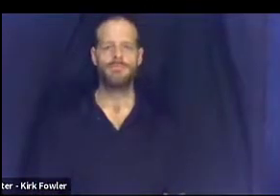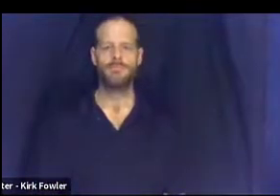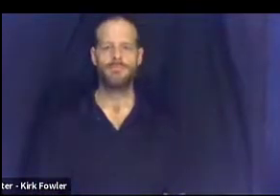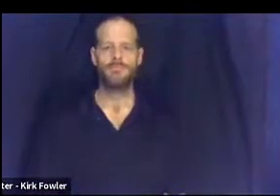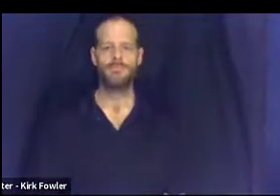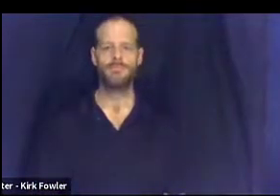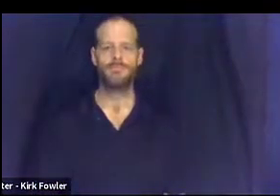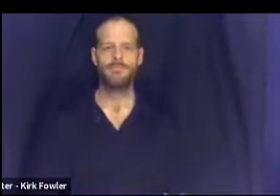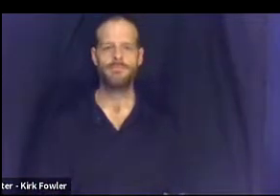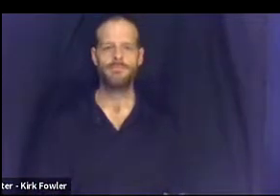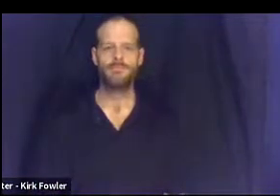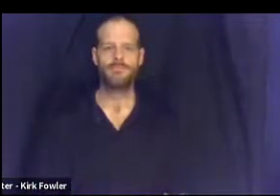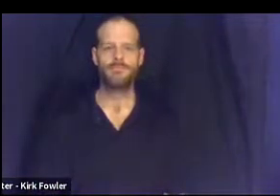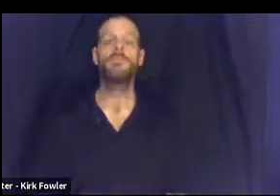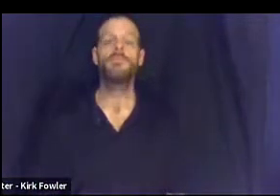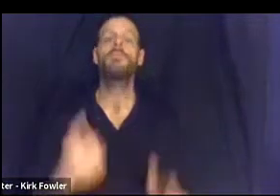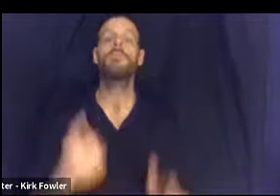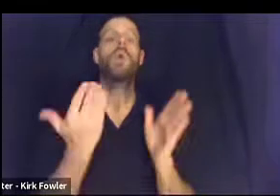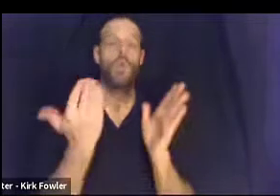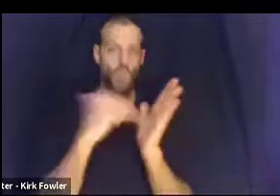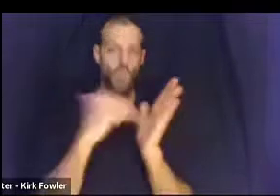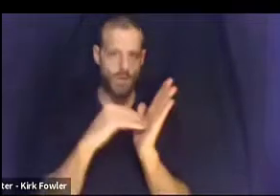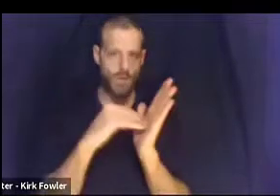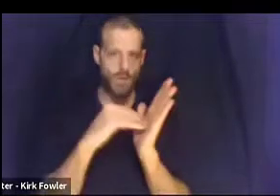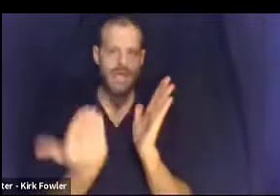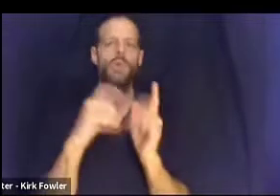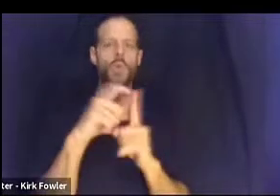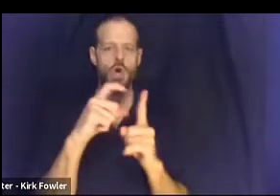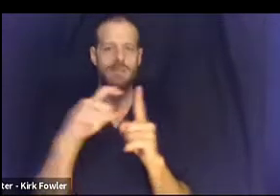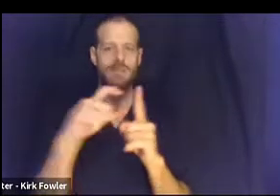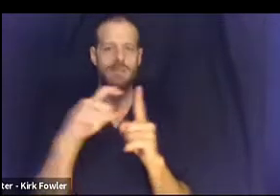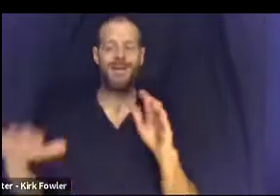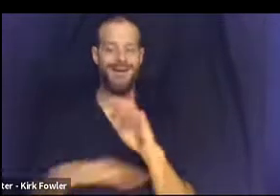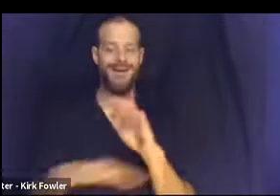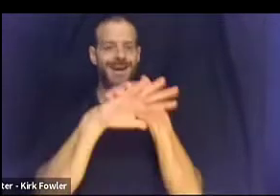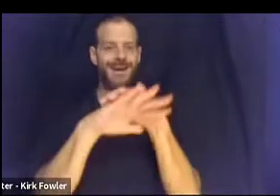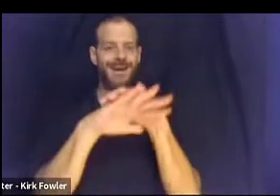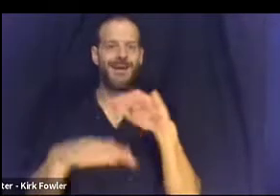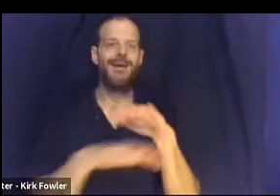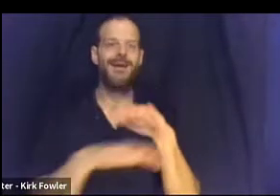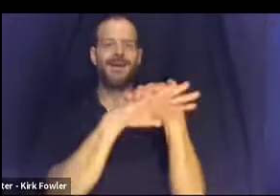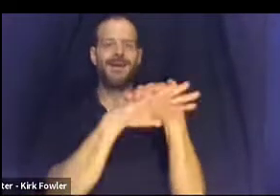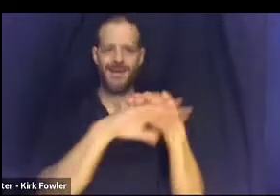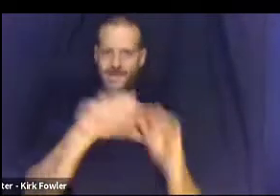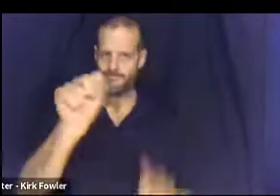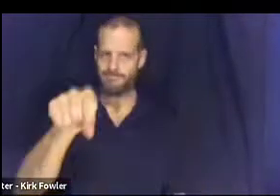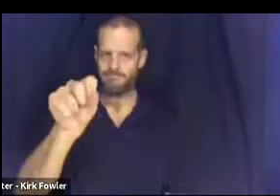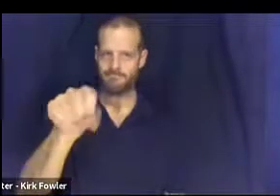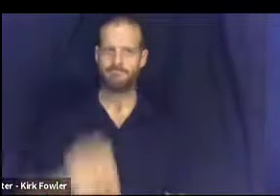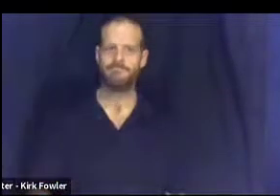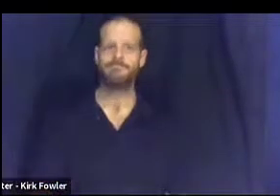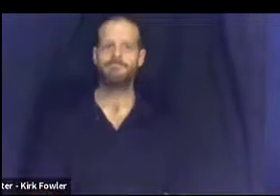Repeating, state repeating words. Hand under hand definitely. Yep. Yep.